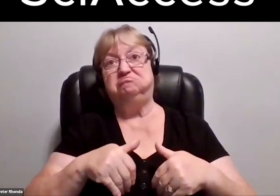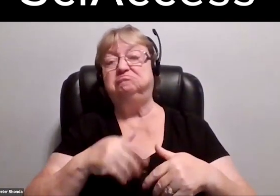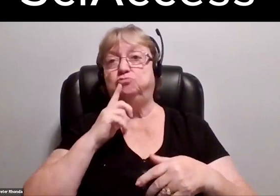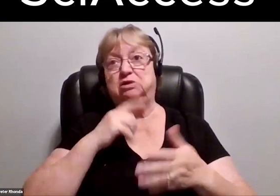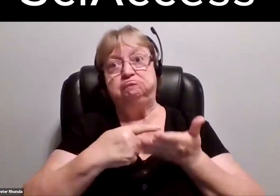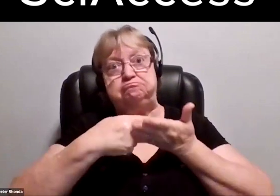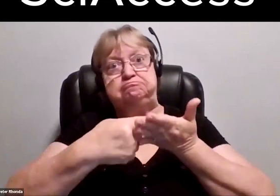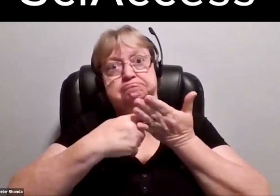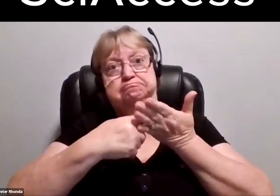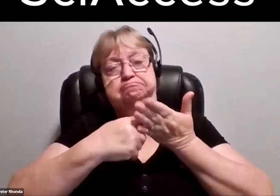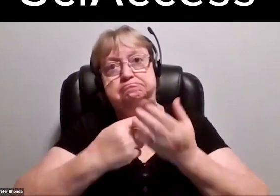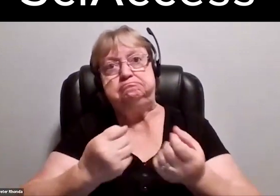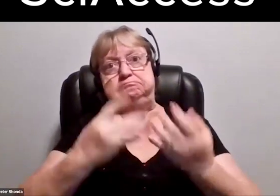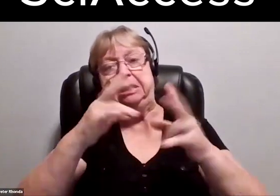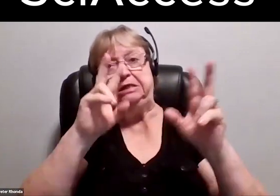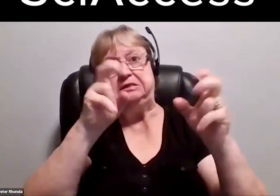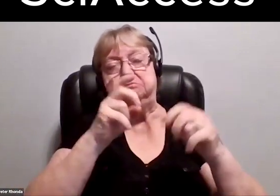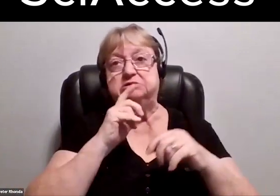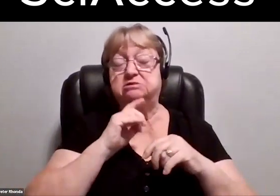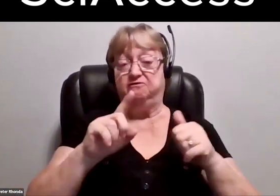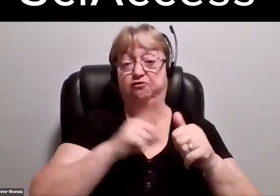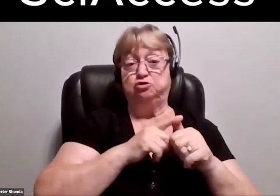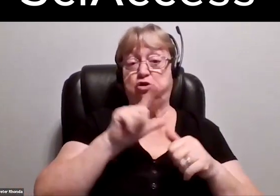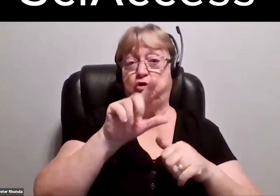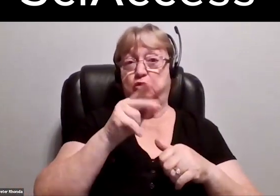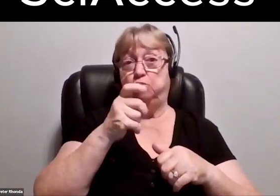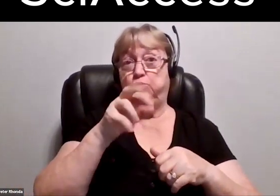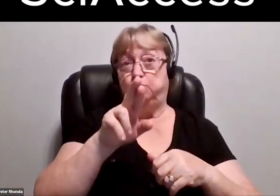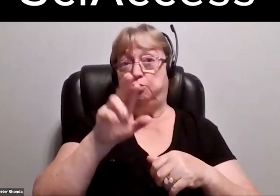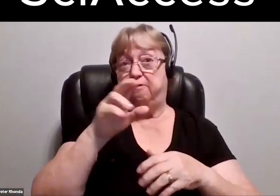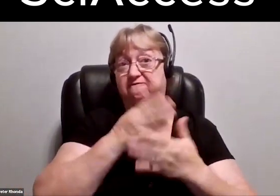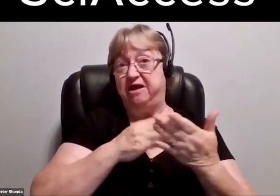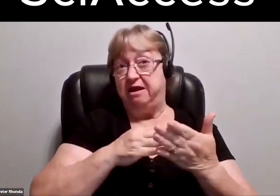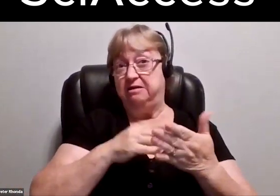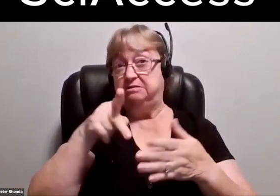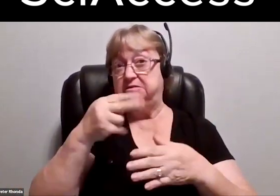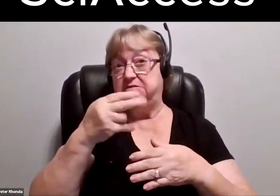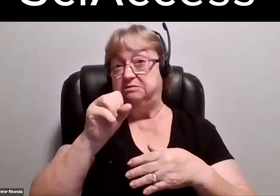The first is lunar phases, so I have some pictures of students participating in the lunar phase activities,